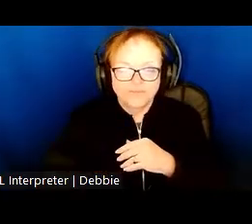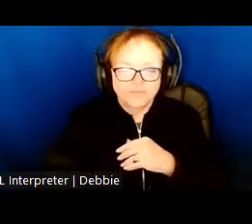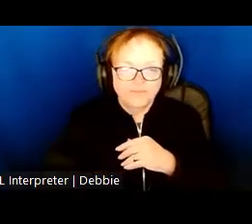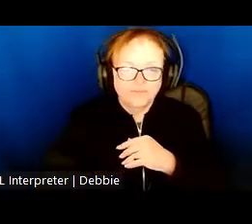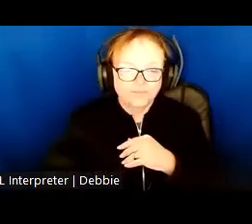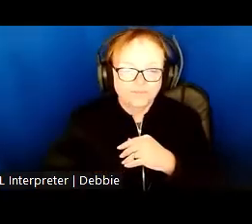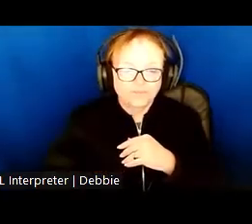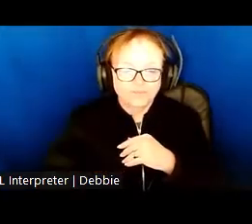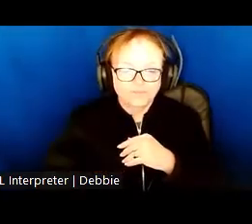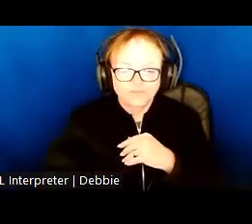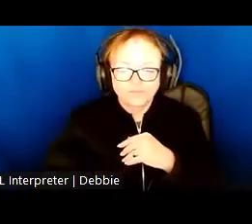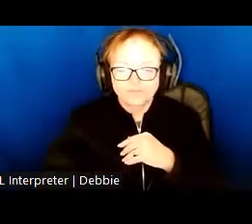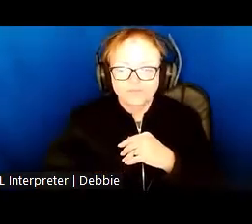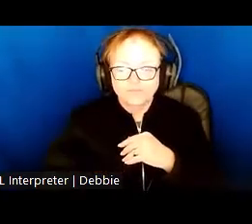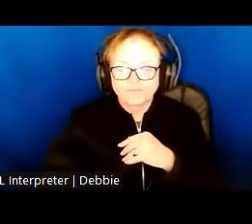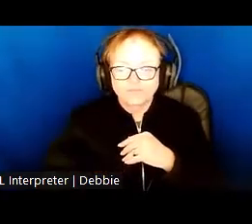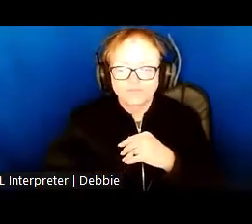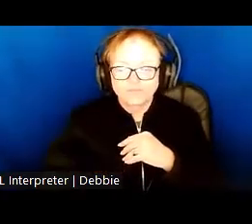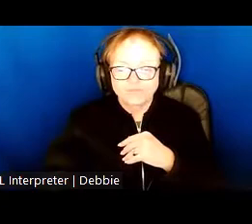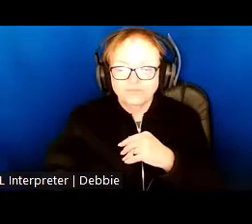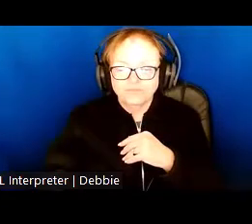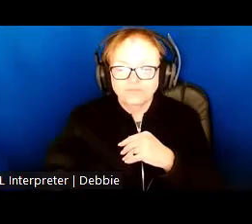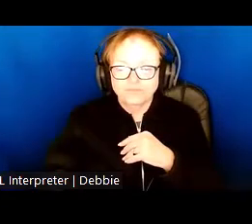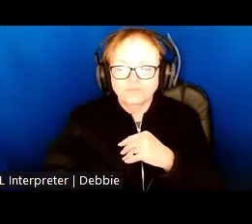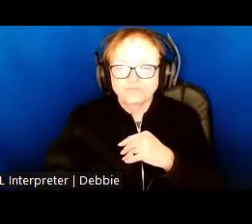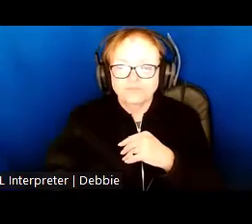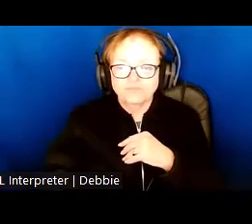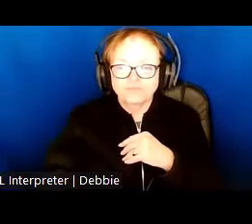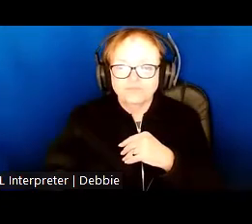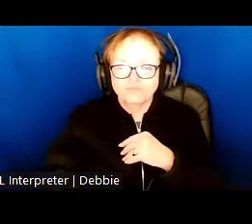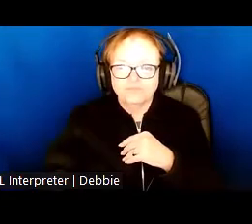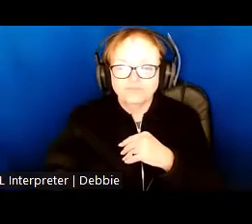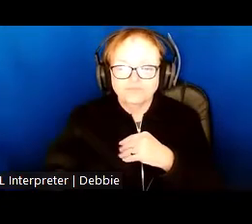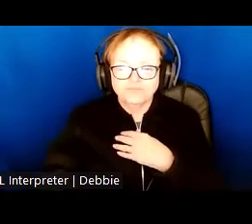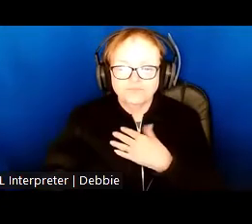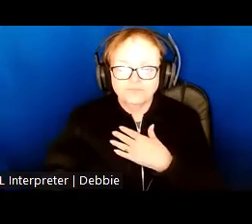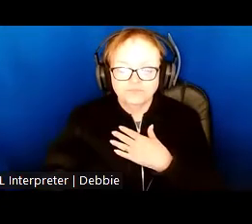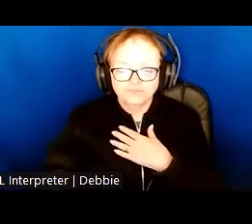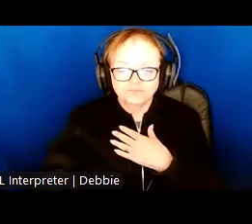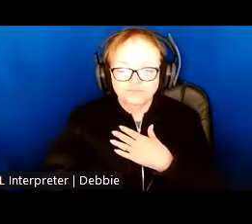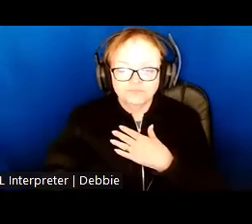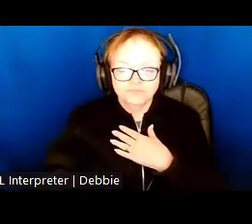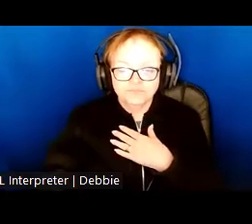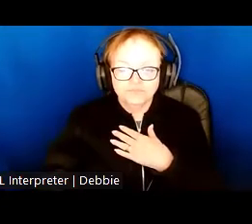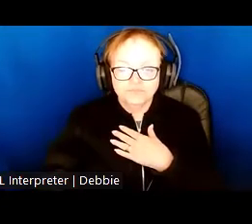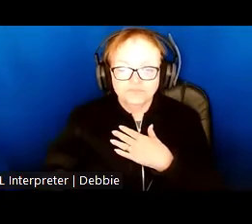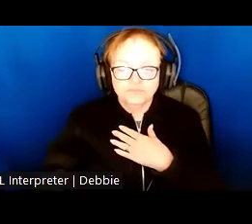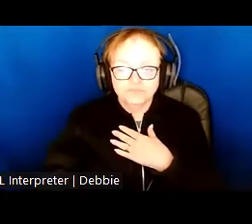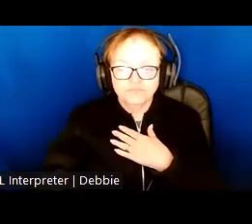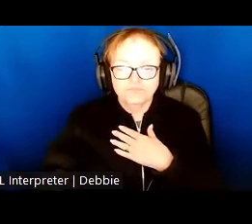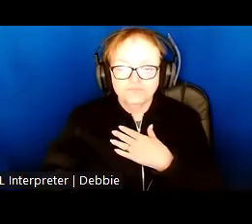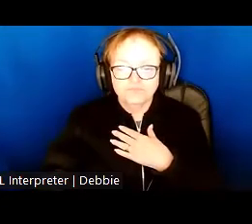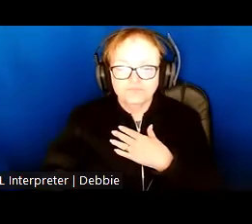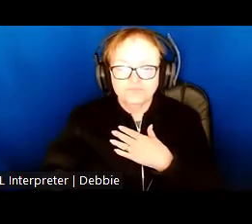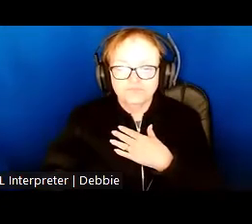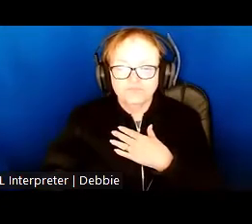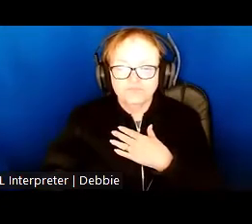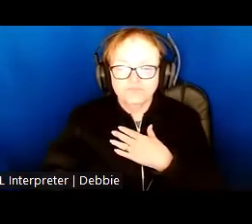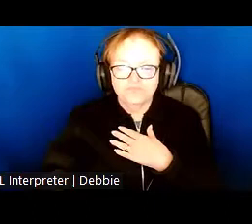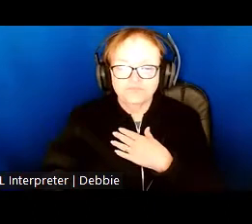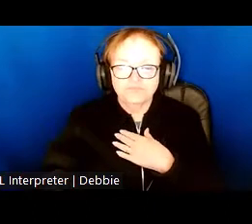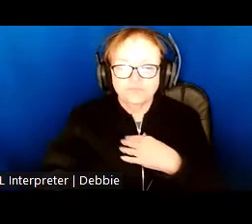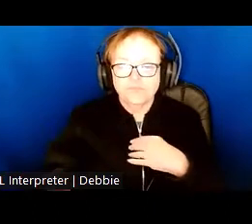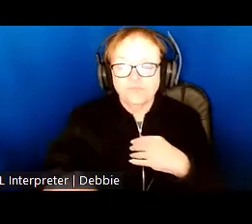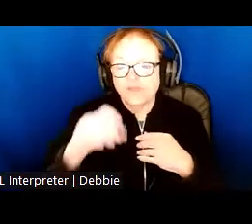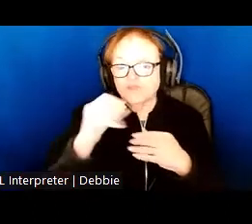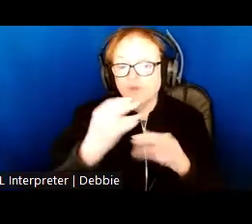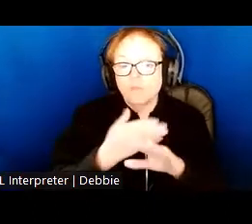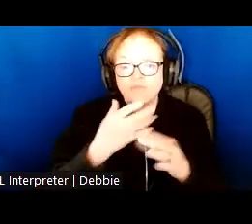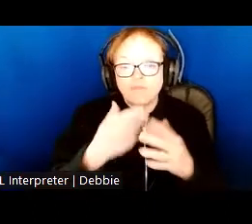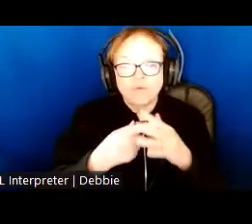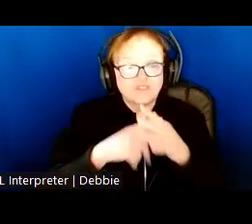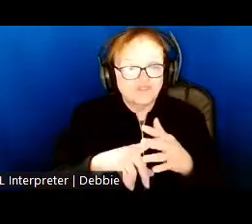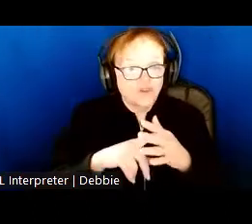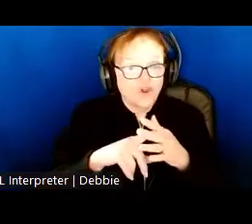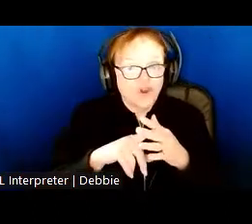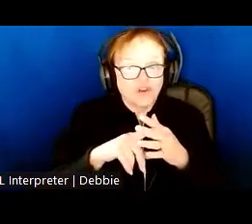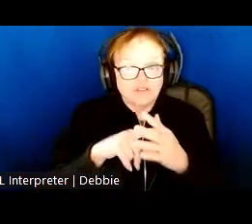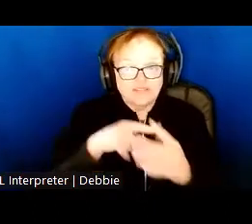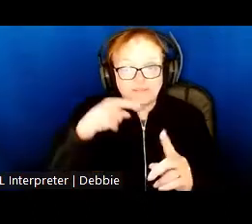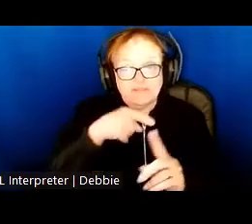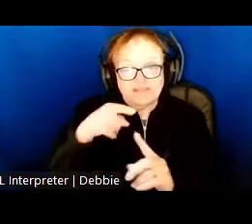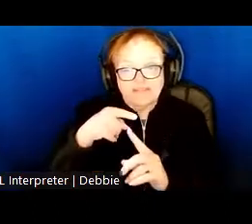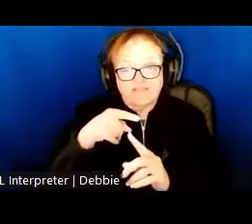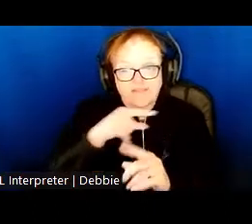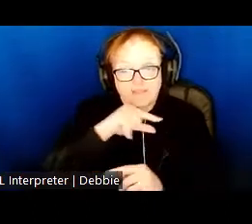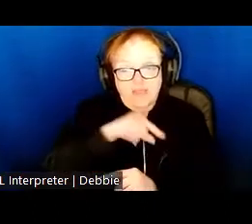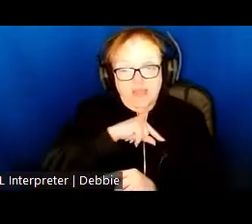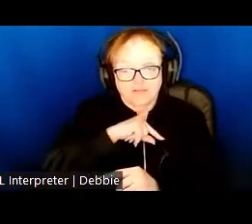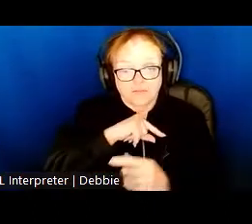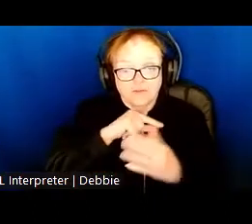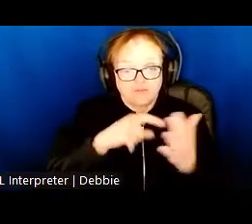Before we get into the specific eligibility requirements, I’d like to provide an overview